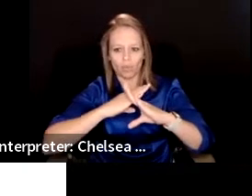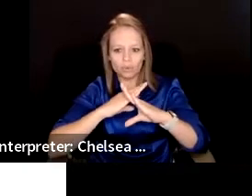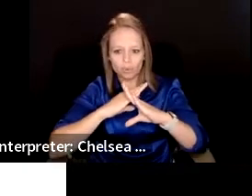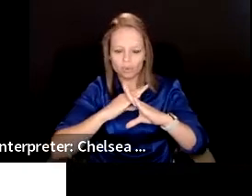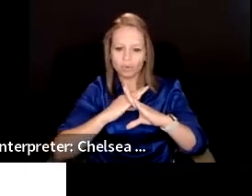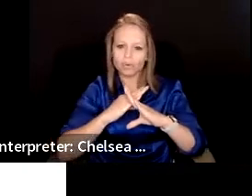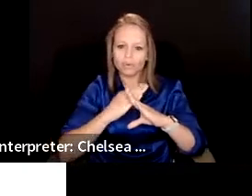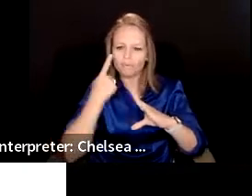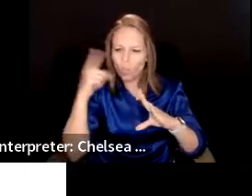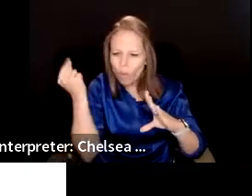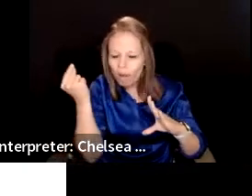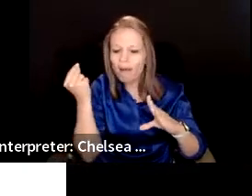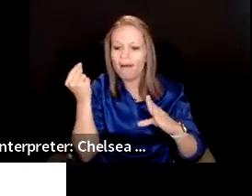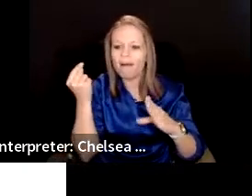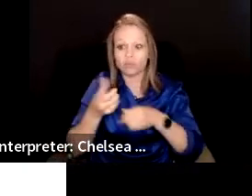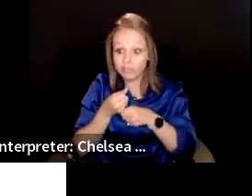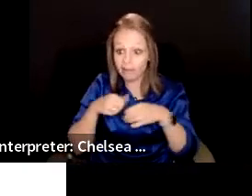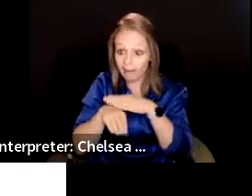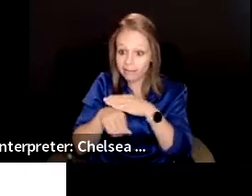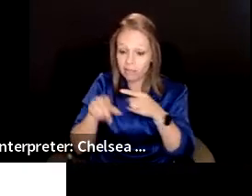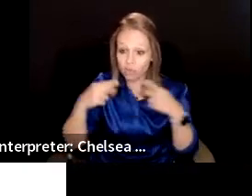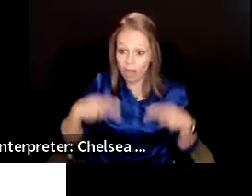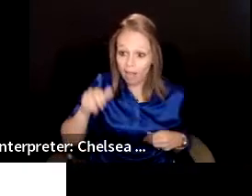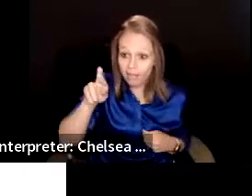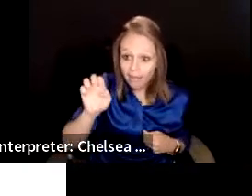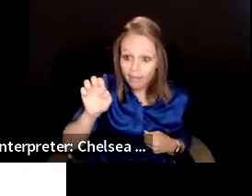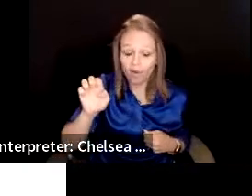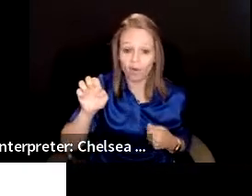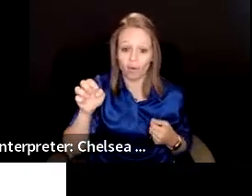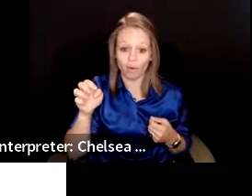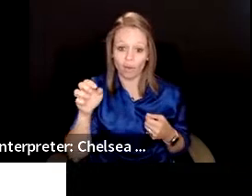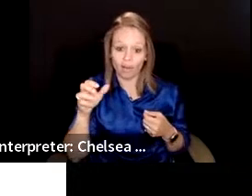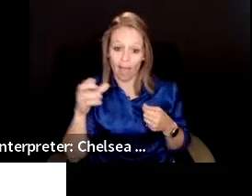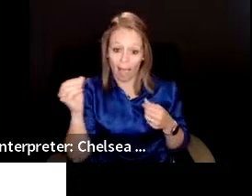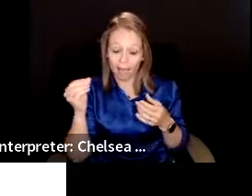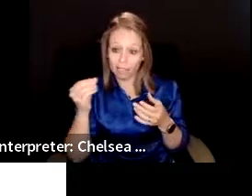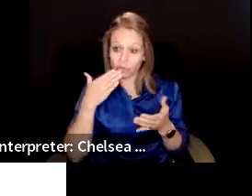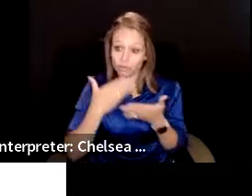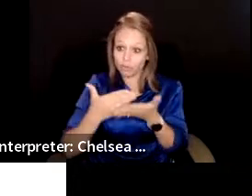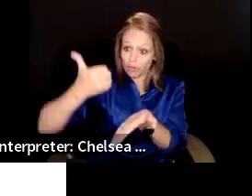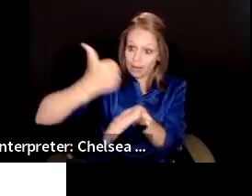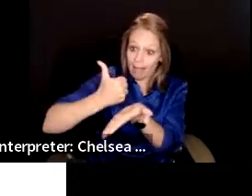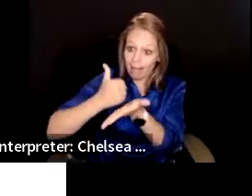in help seeking behaviors which is hard to do